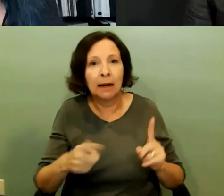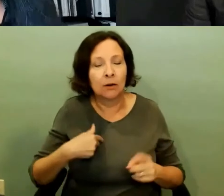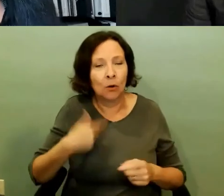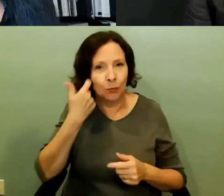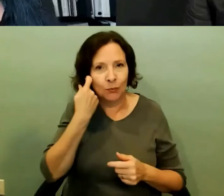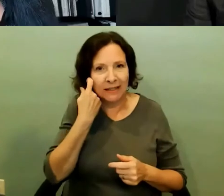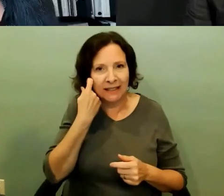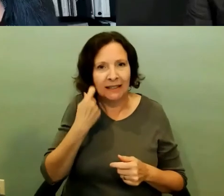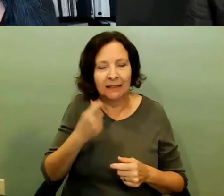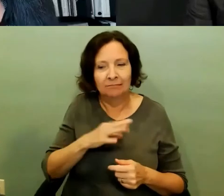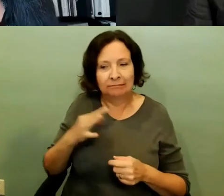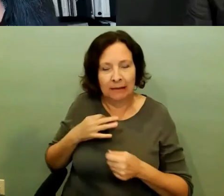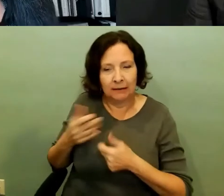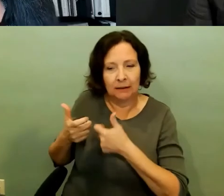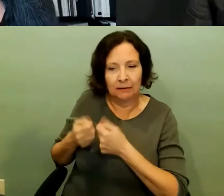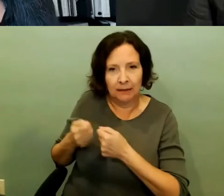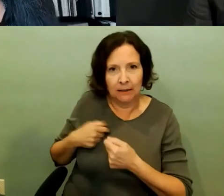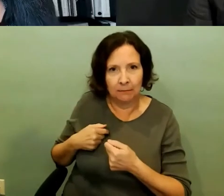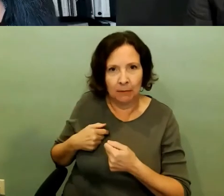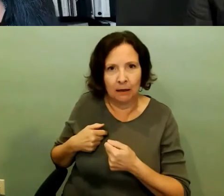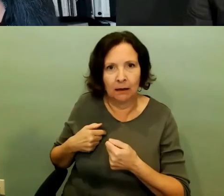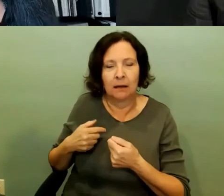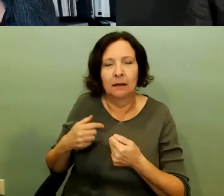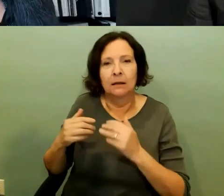and as isn't recognition bias – is it recognition bias or is it right racism?